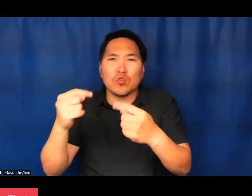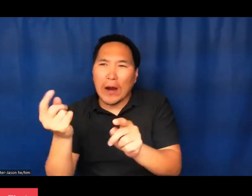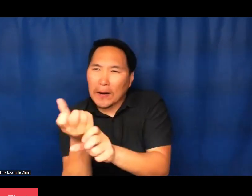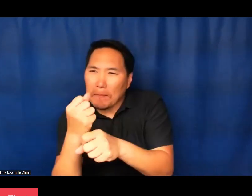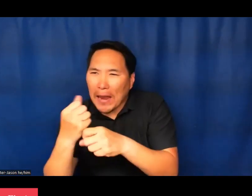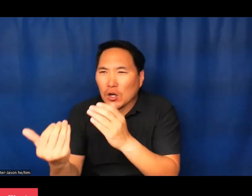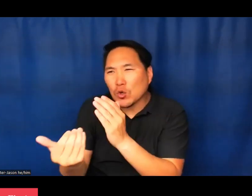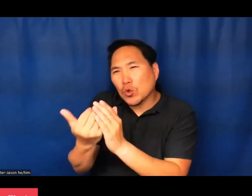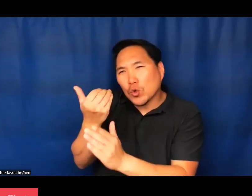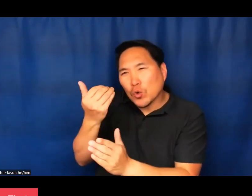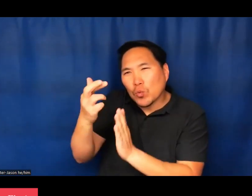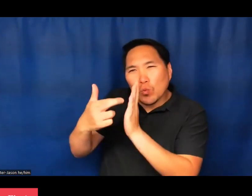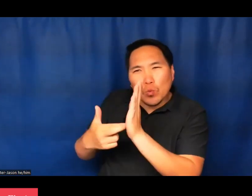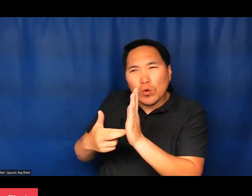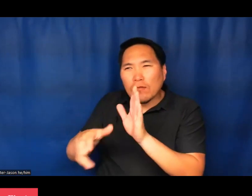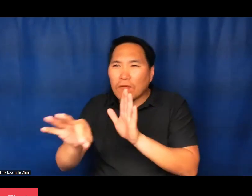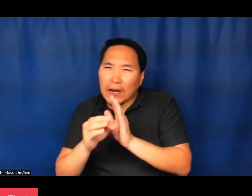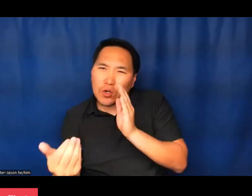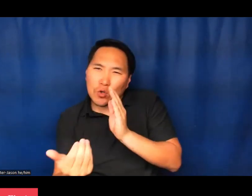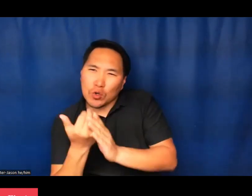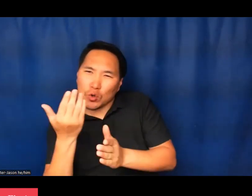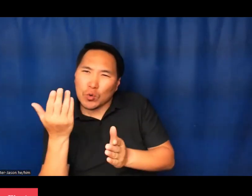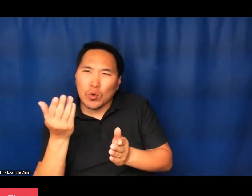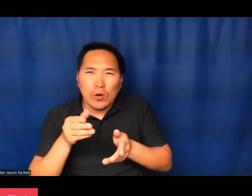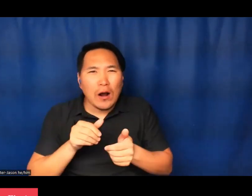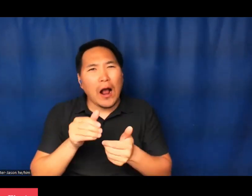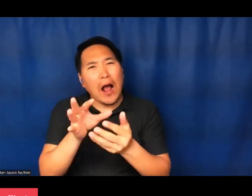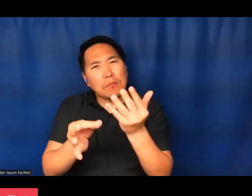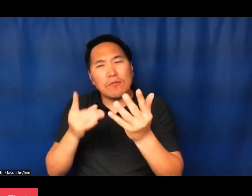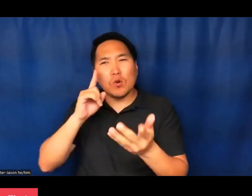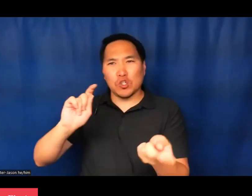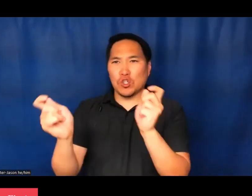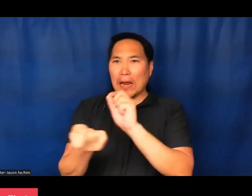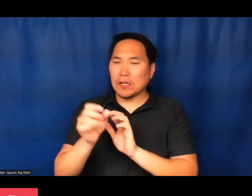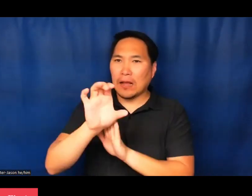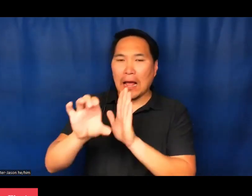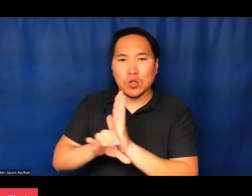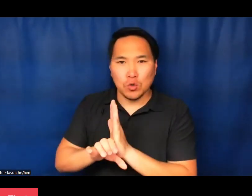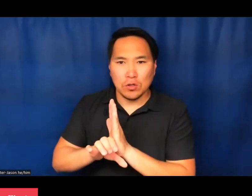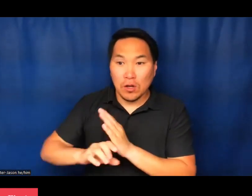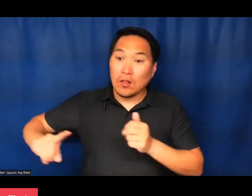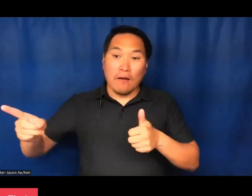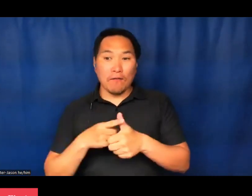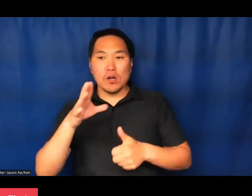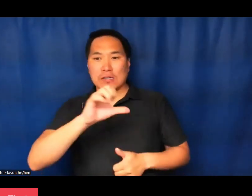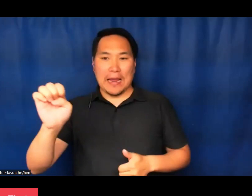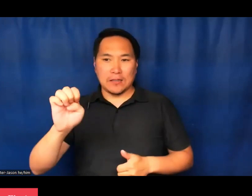new rules, and really change the constitution in very fundamental ways. And the first case that I'll talk about falls in that line.